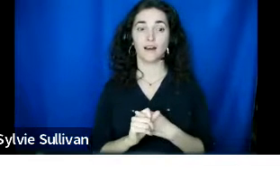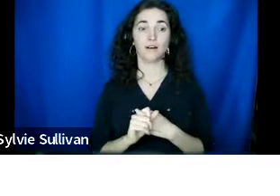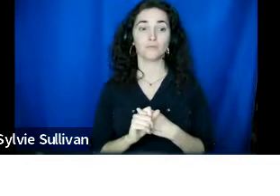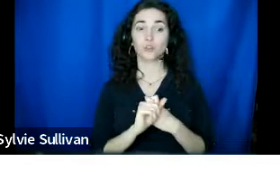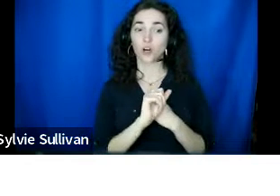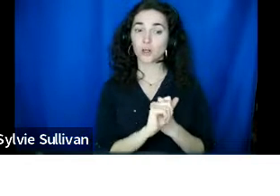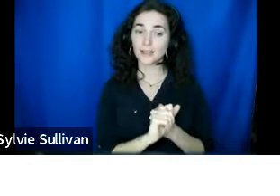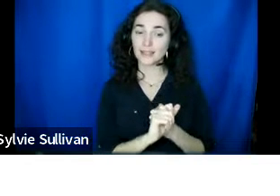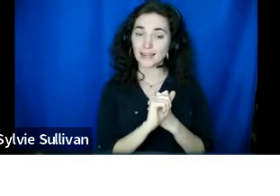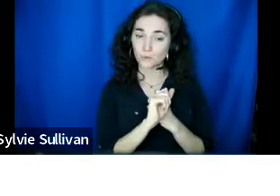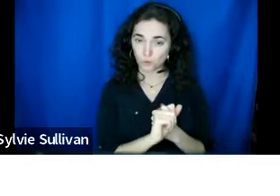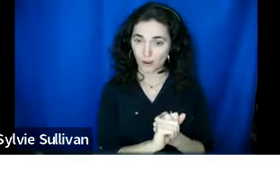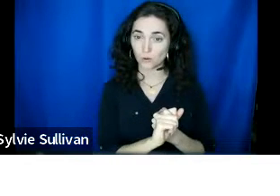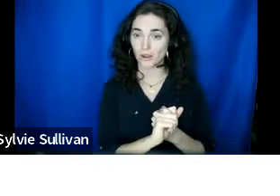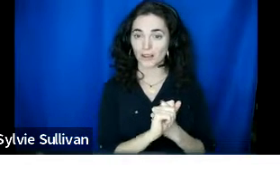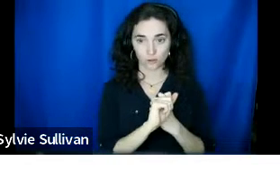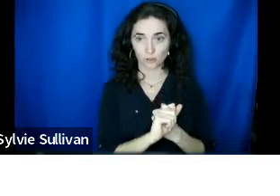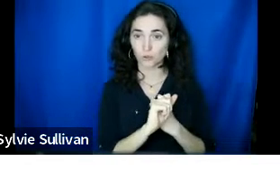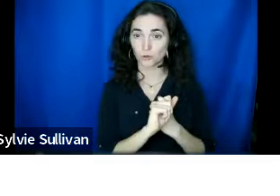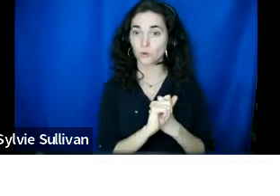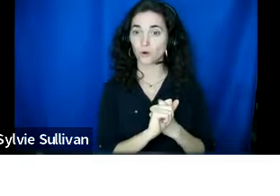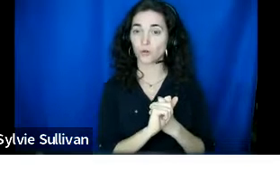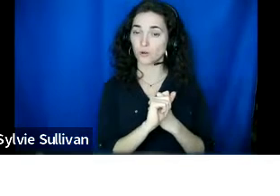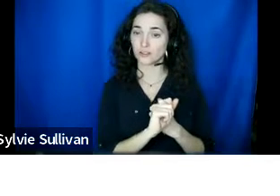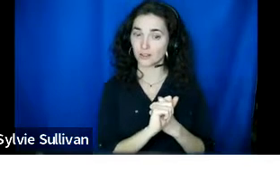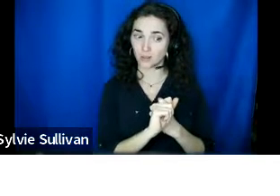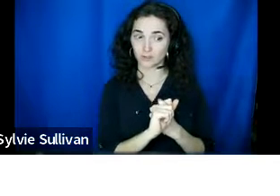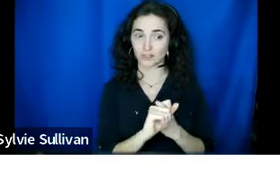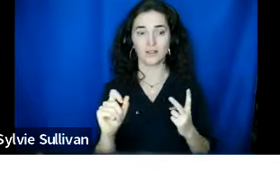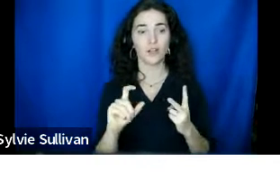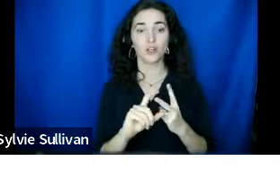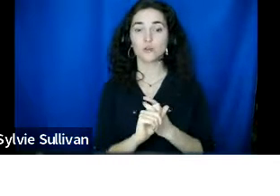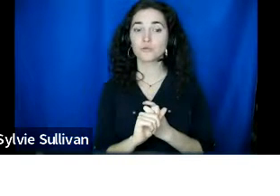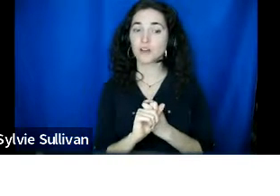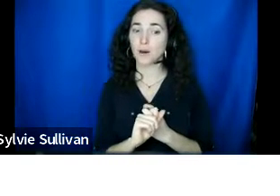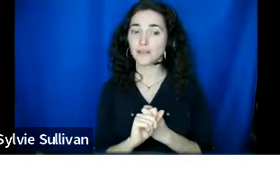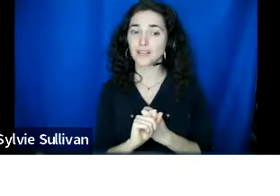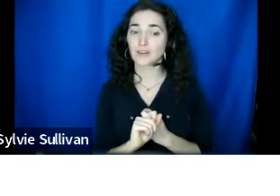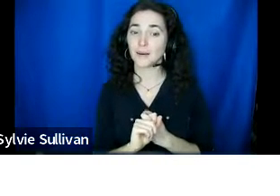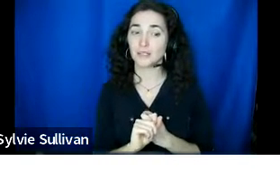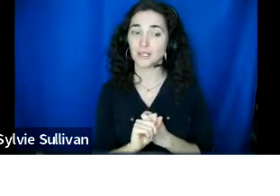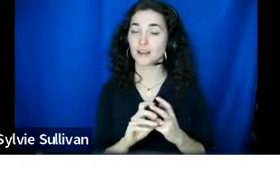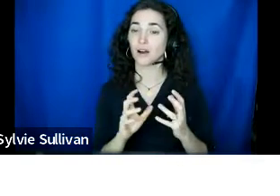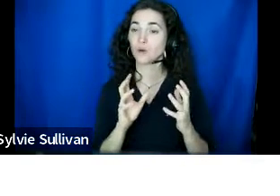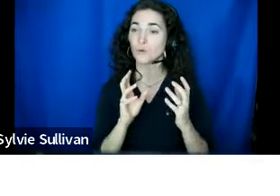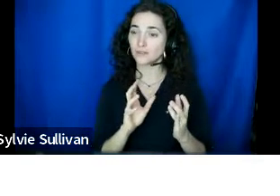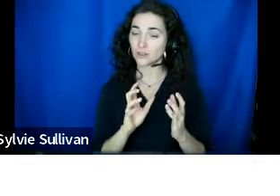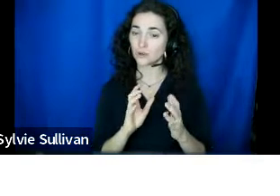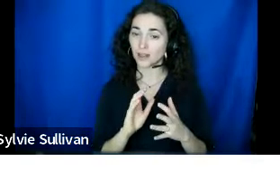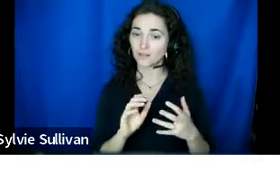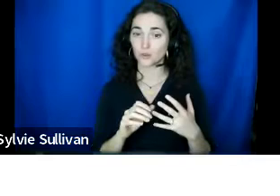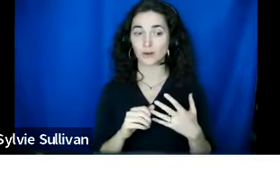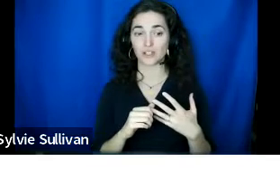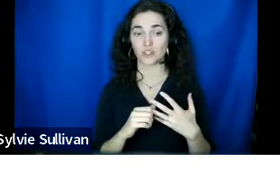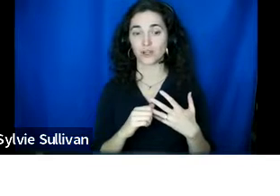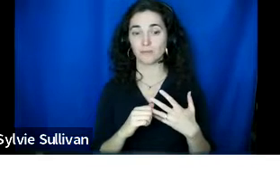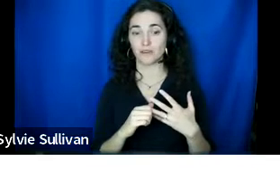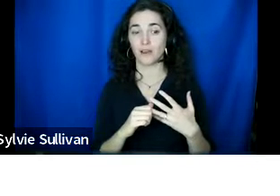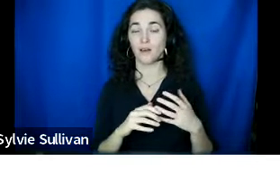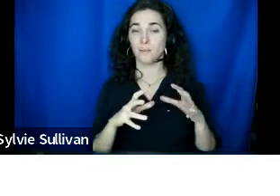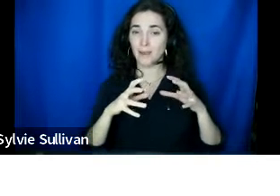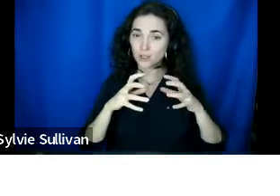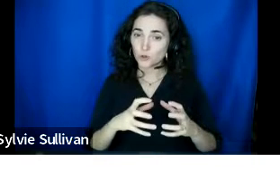Start communicating right away. As soon as you know a word or assign you, use it, choose topics and vocabulary that are relevant to your life and your relationship.